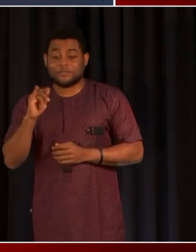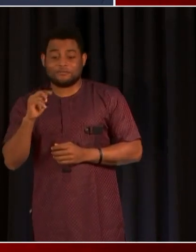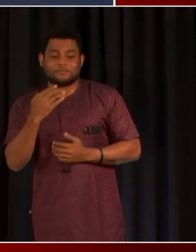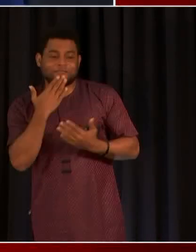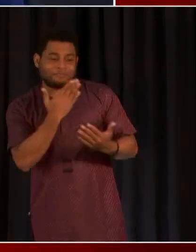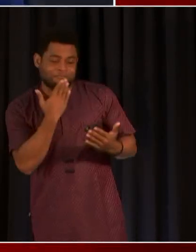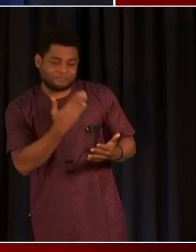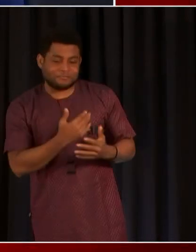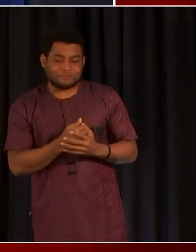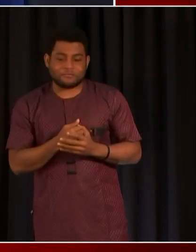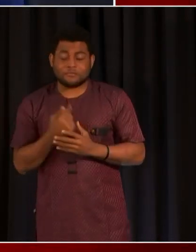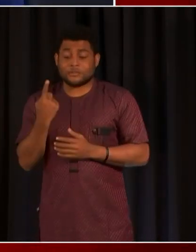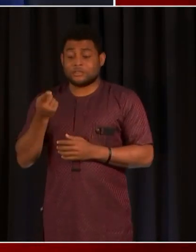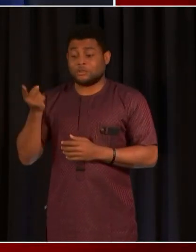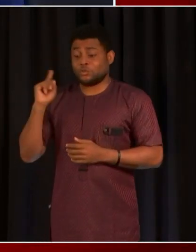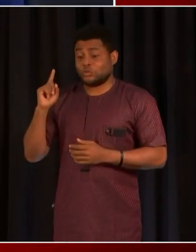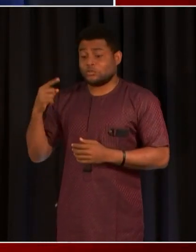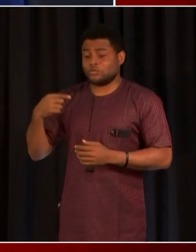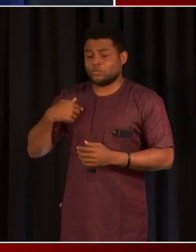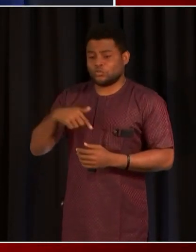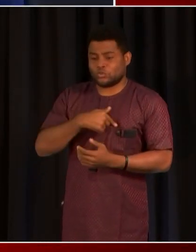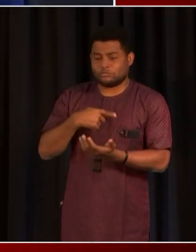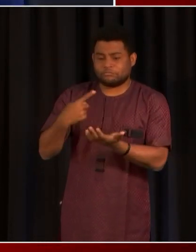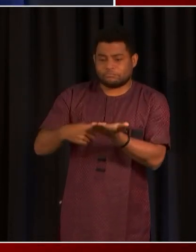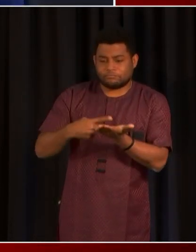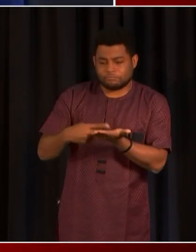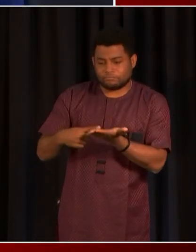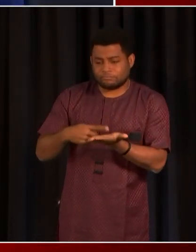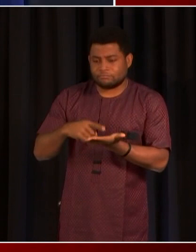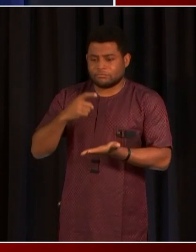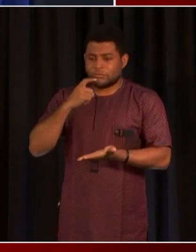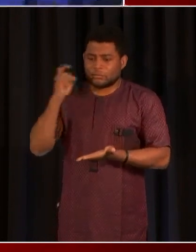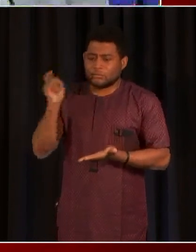to the requirement for employees, interns, contractors, grantees, etc.